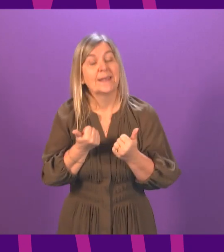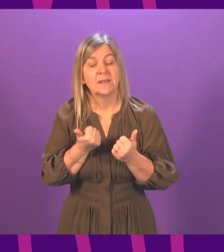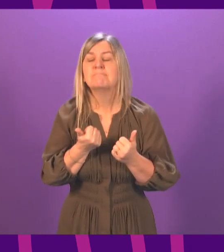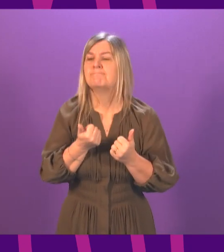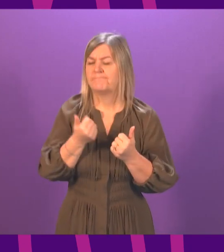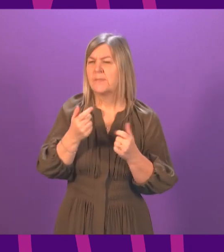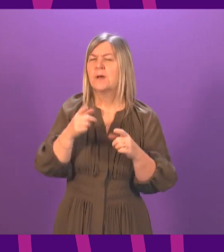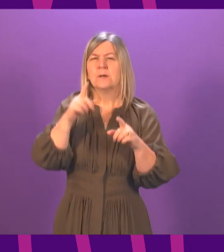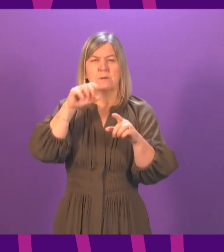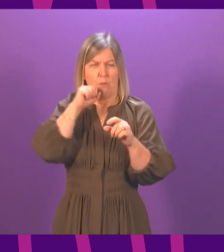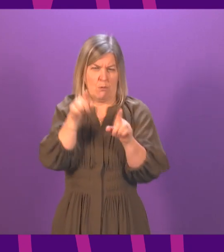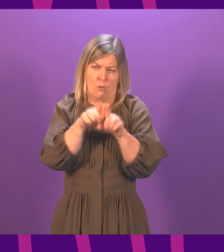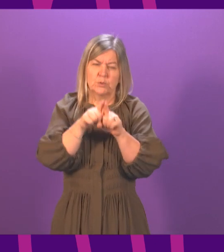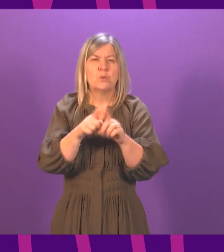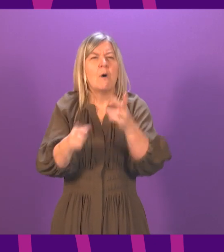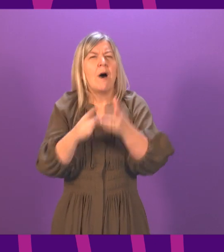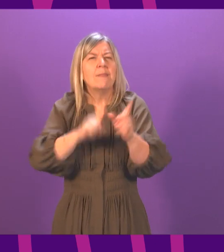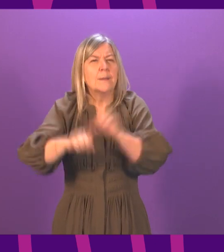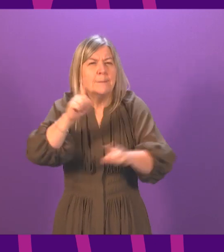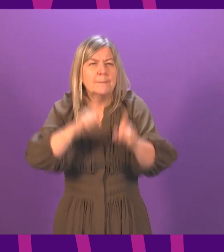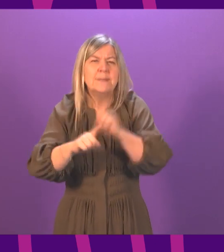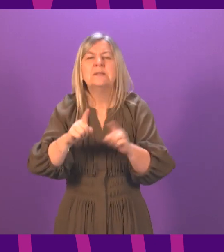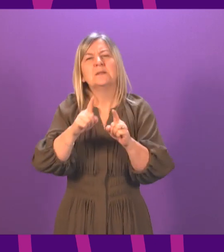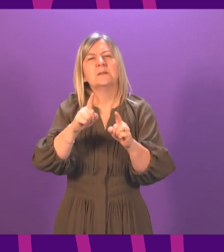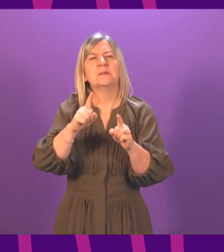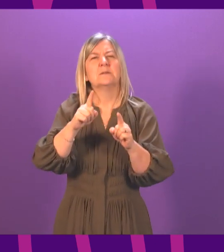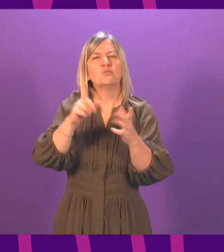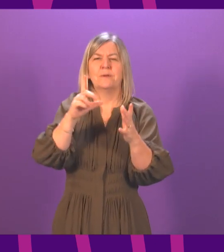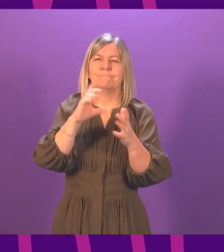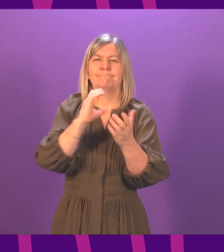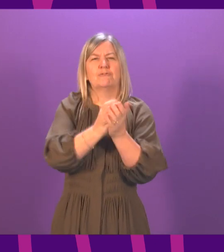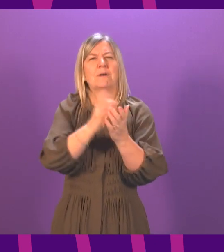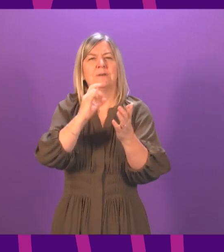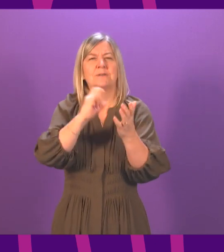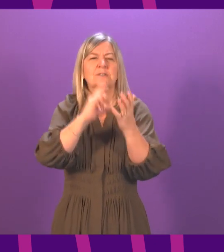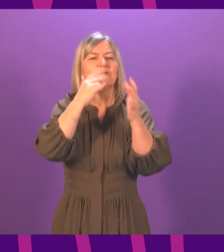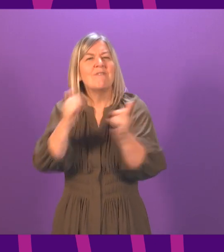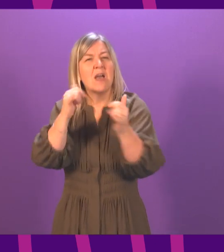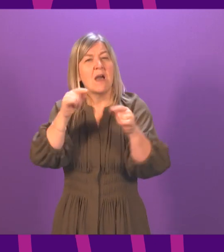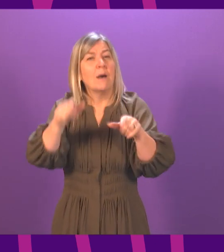Chartered Surveyors and the Scottish Government have shown that agreement is developing on the